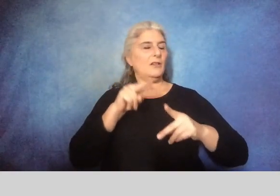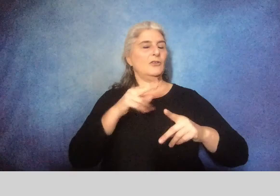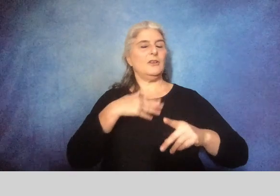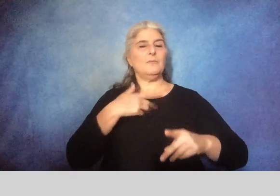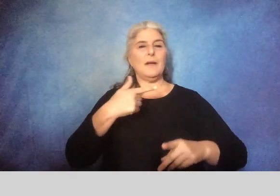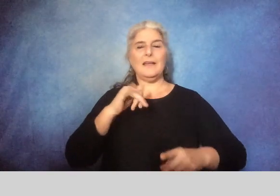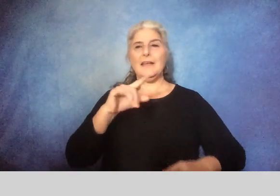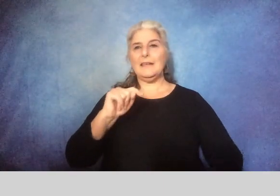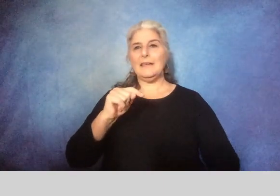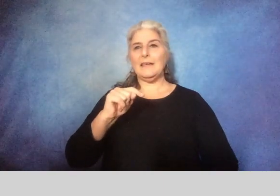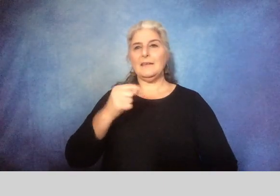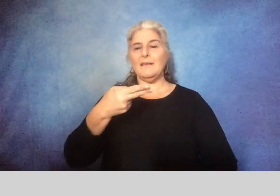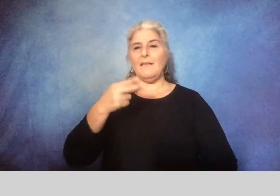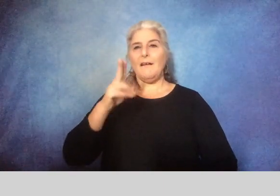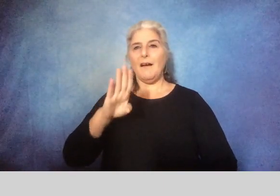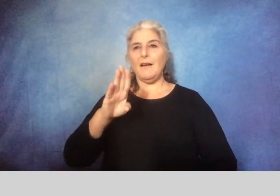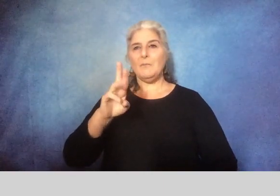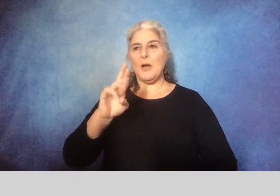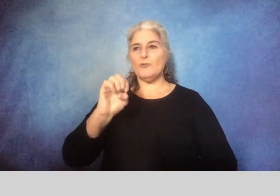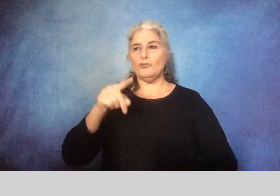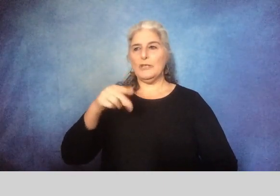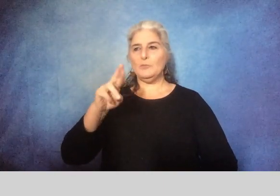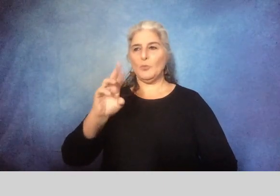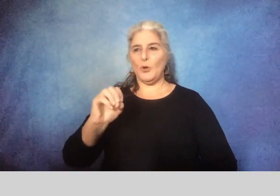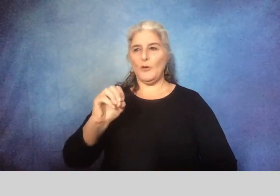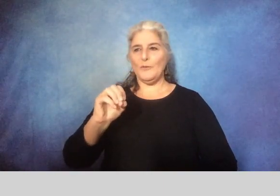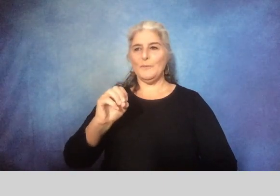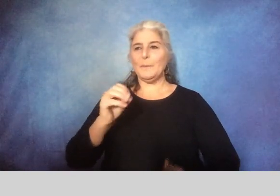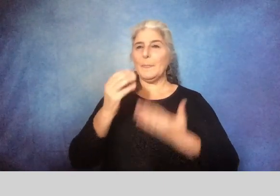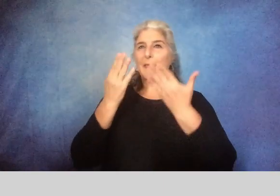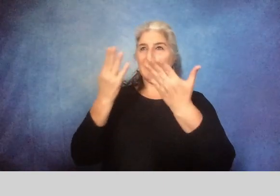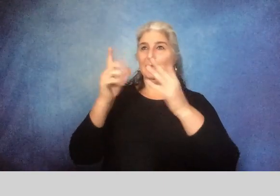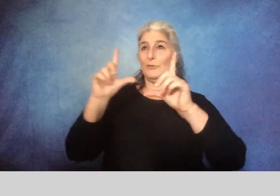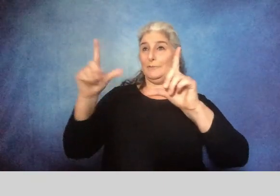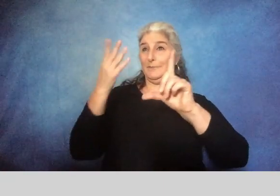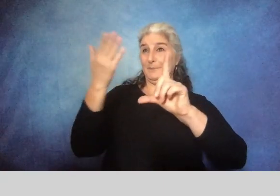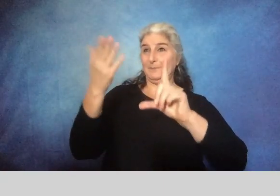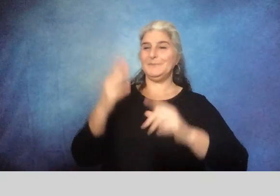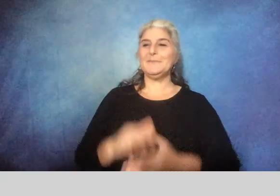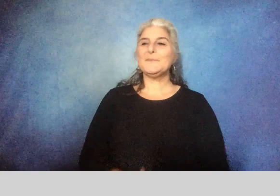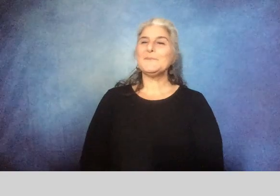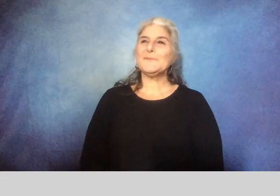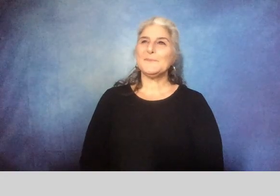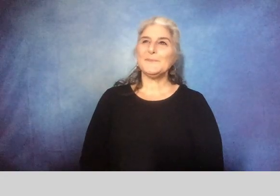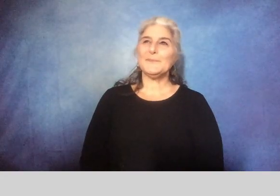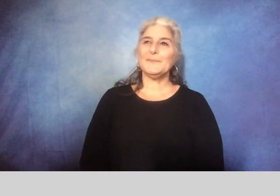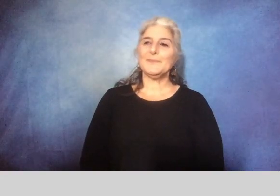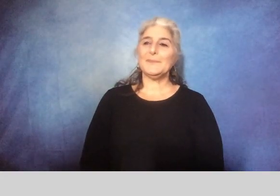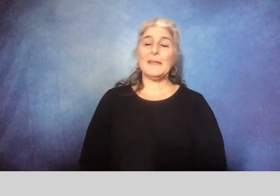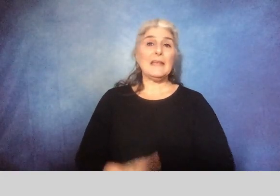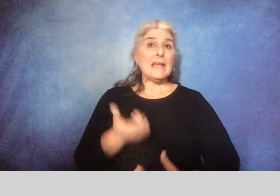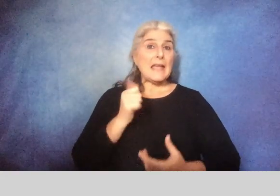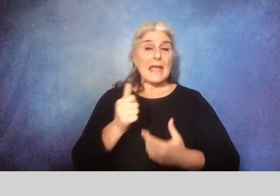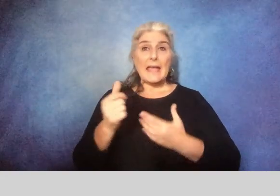github.com/kracekumar/pluggy_talk And if you have any doubts or any feedback for this talk